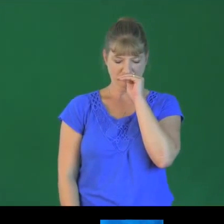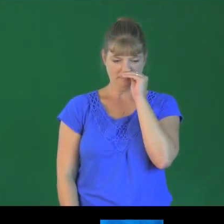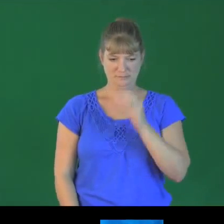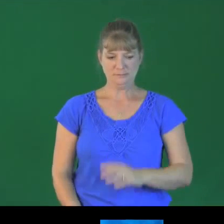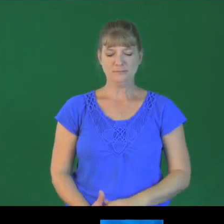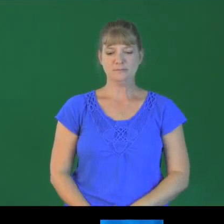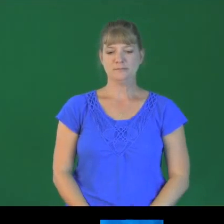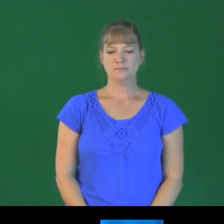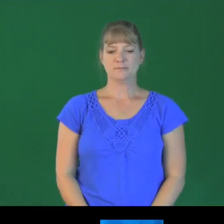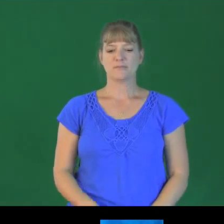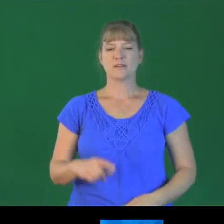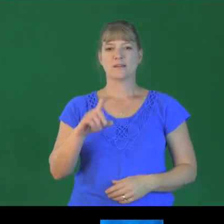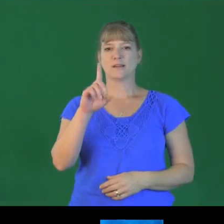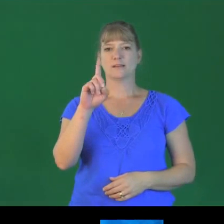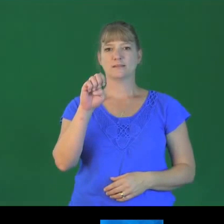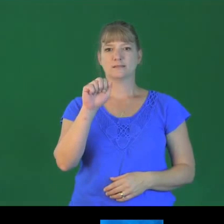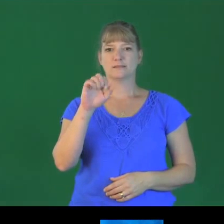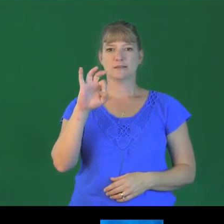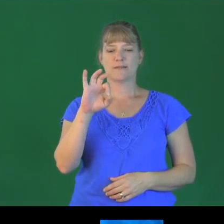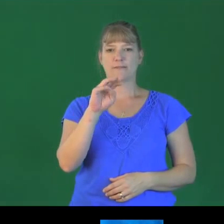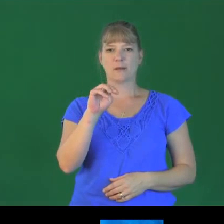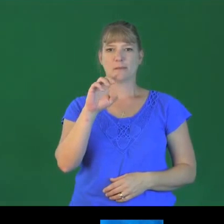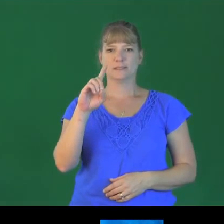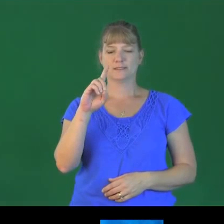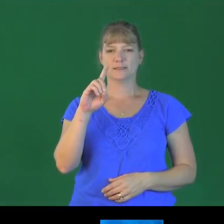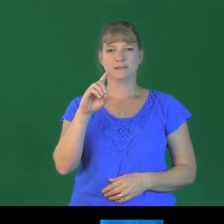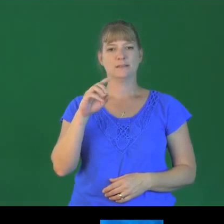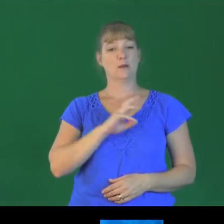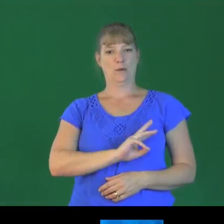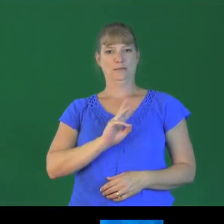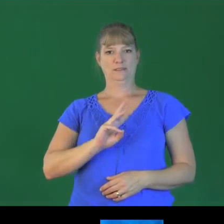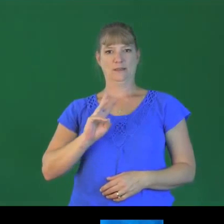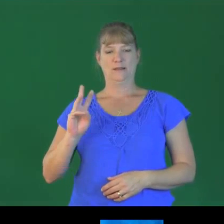Deafmd.org is a website with ASL videos,